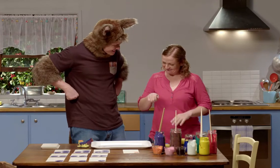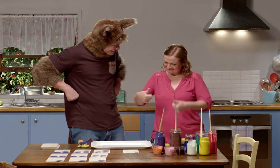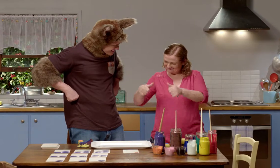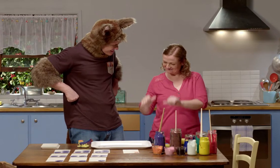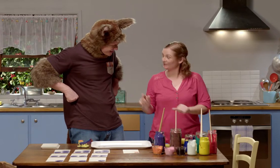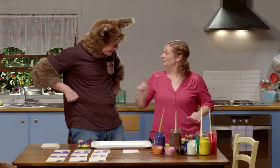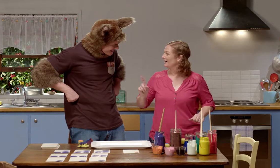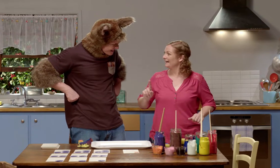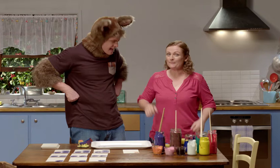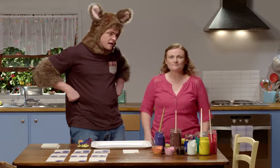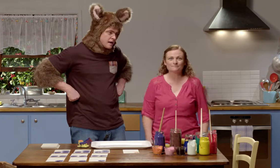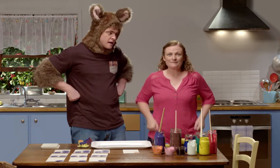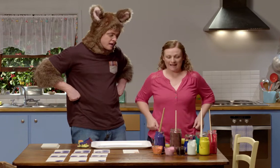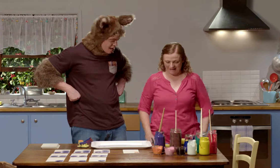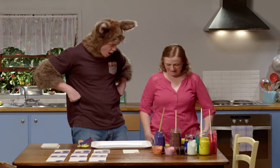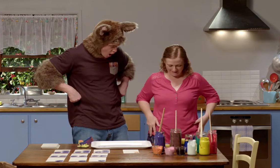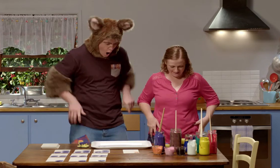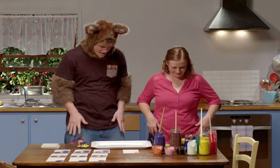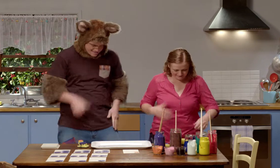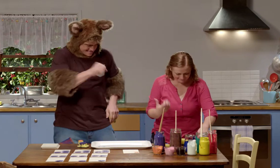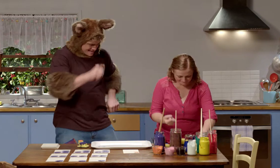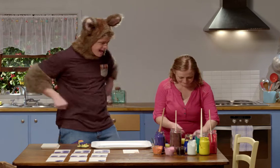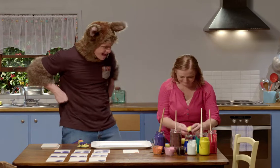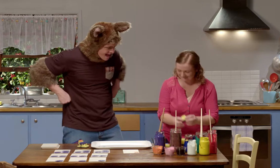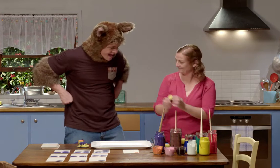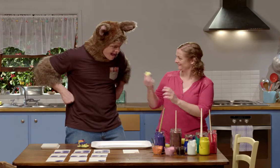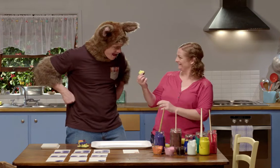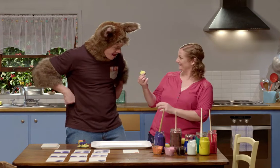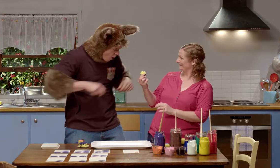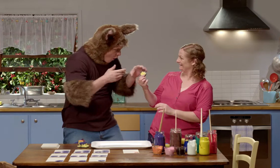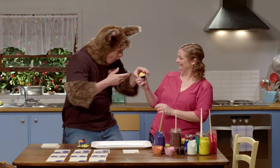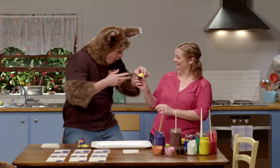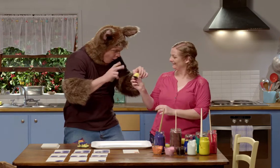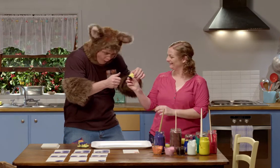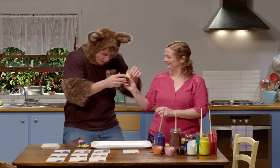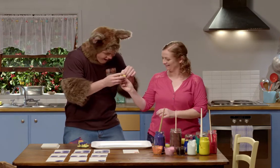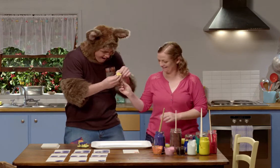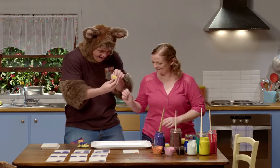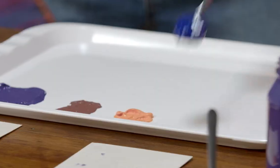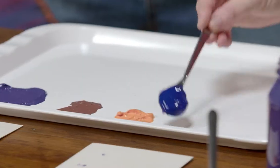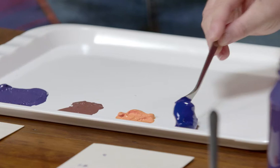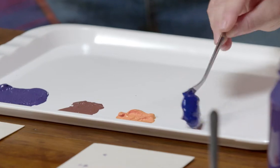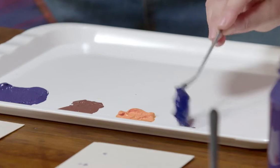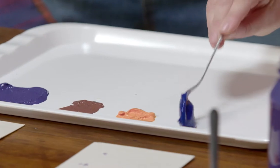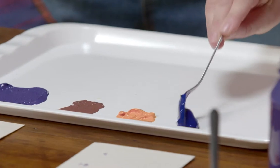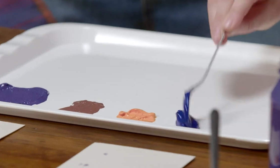That looks good. What's next? The pants. Oh yeah. It's good.